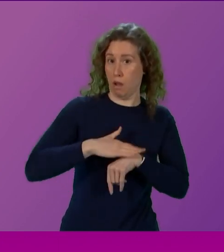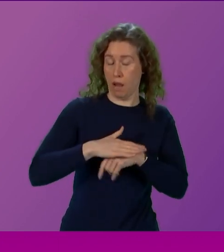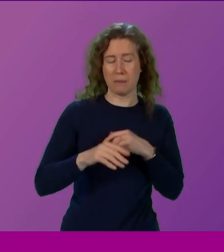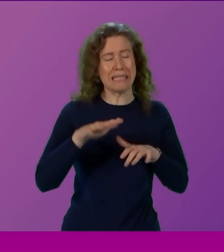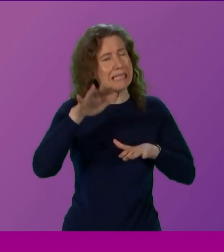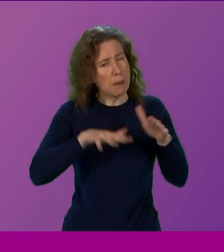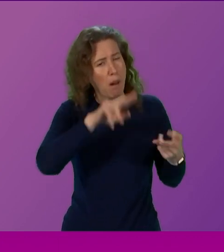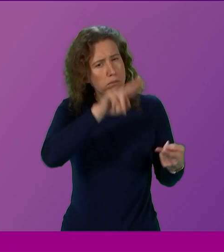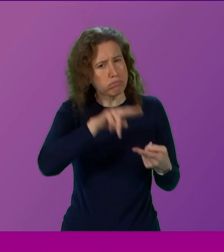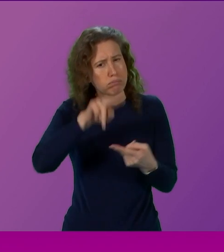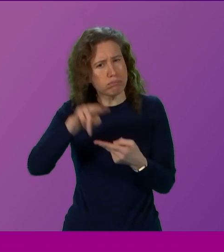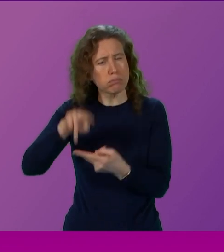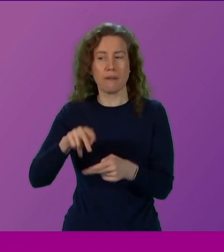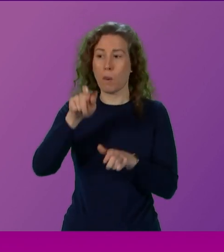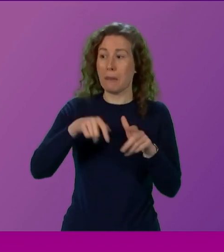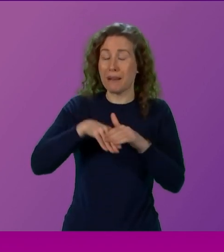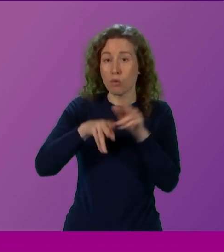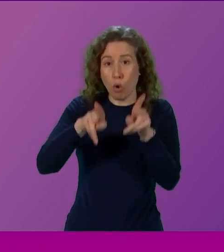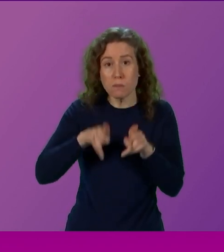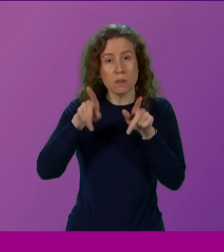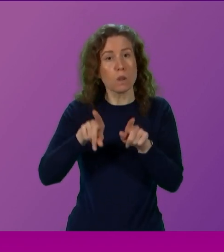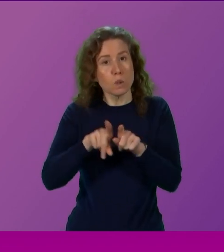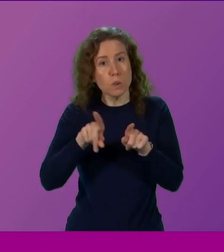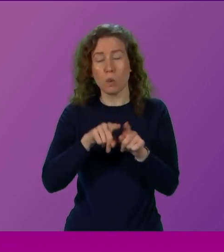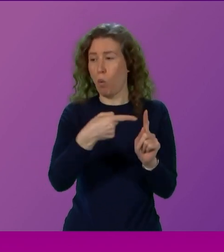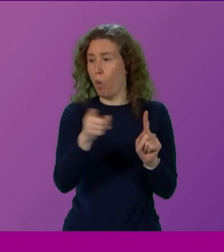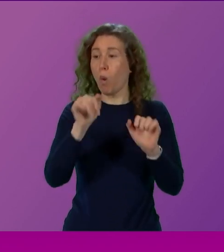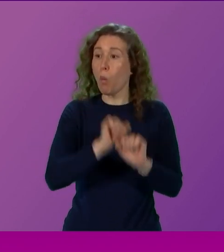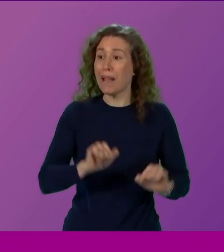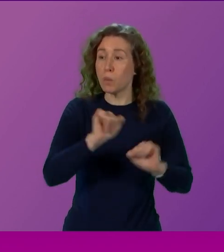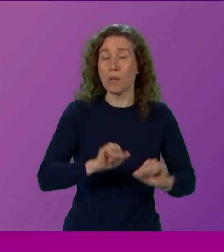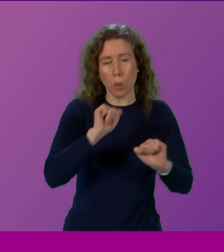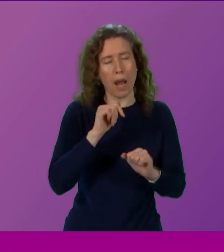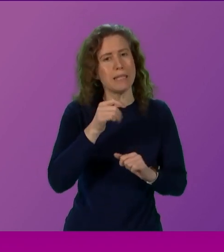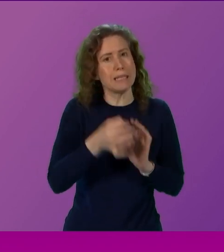similar reductions in the numbers for in-patients and those who are waiting for diagnostic tests.